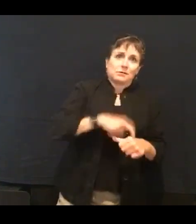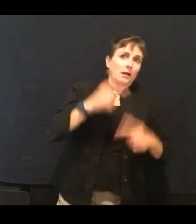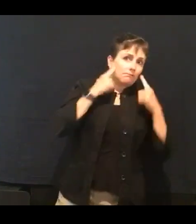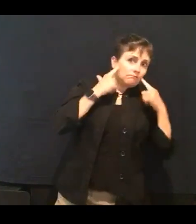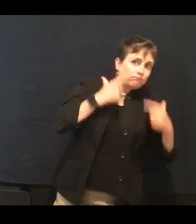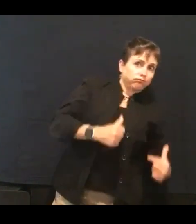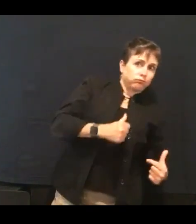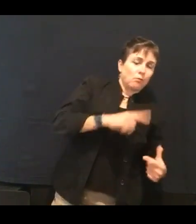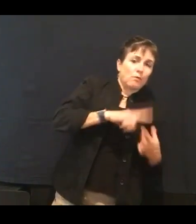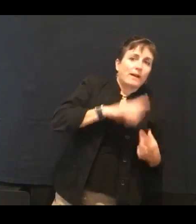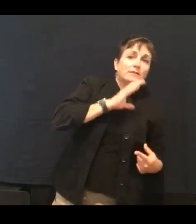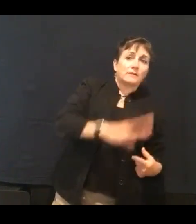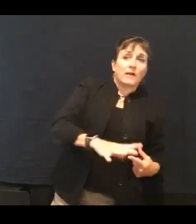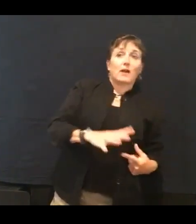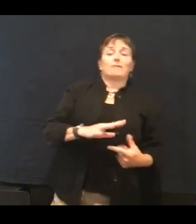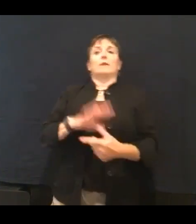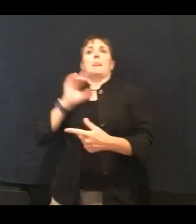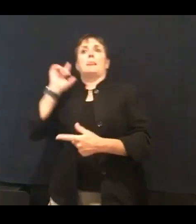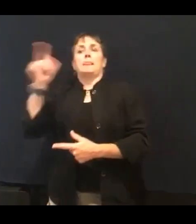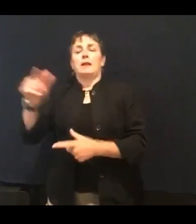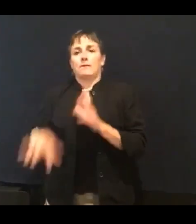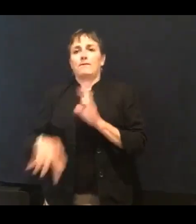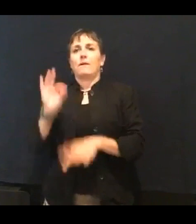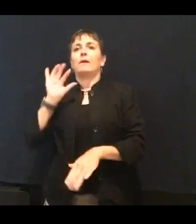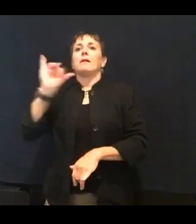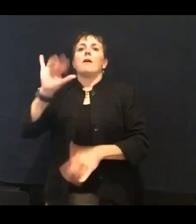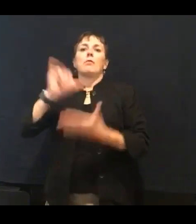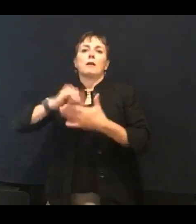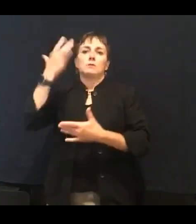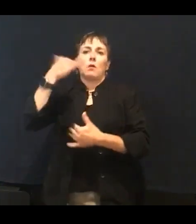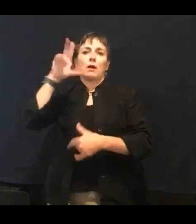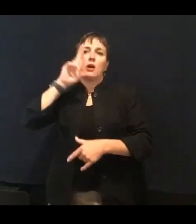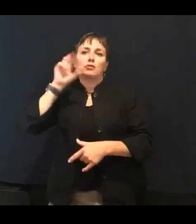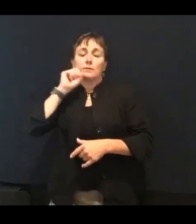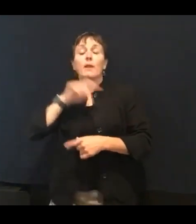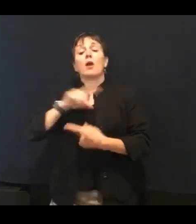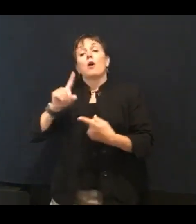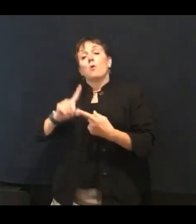When I was 12, my auditory function declined dramatically, this time in